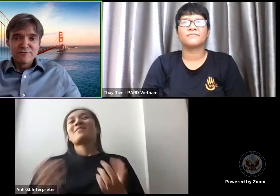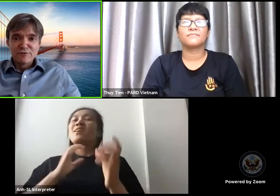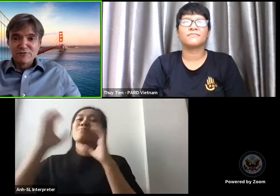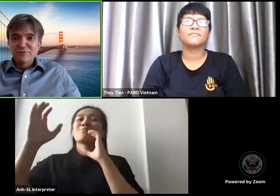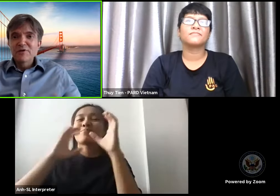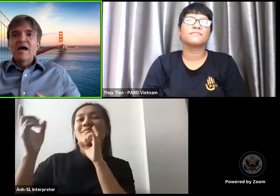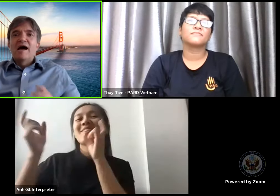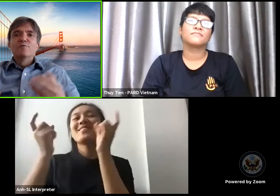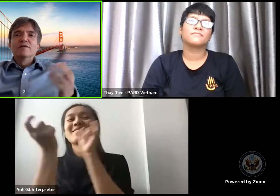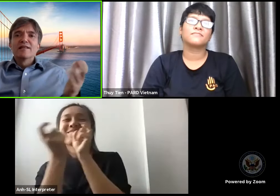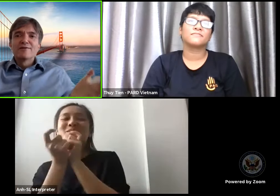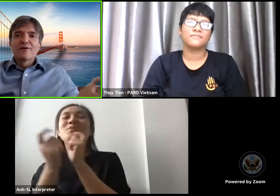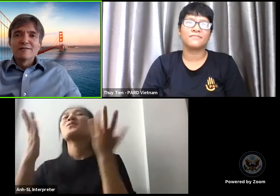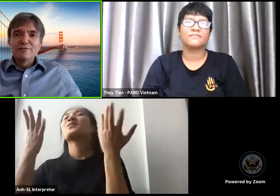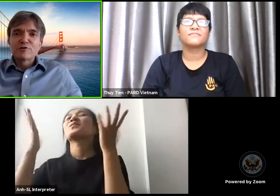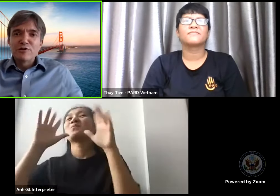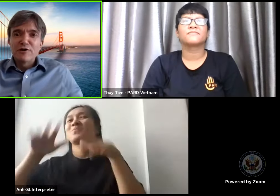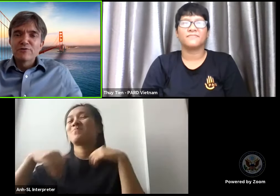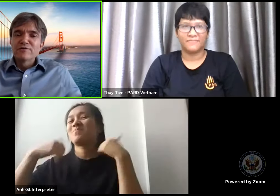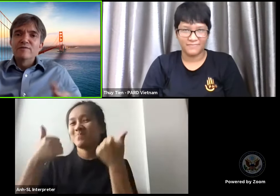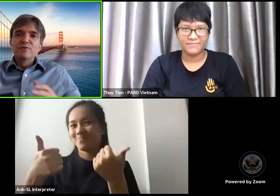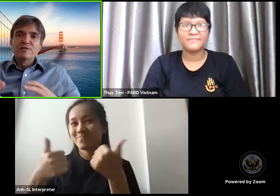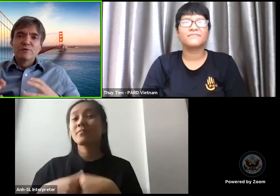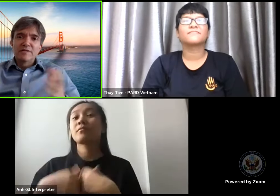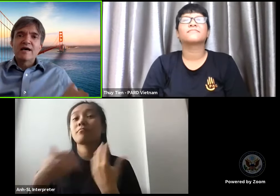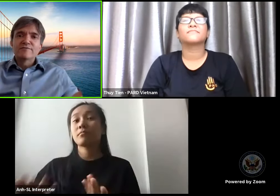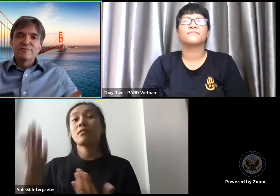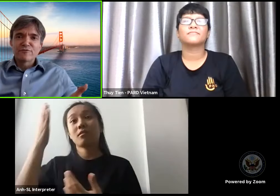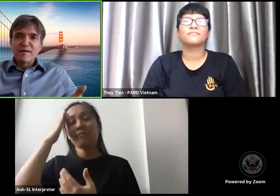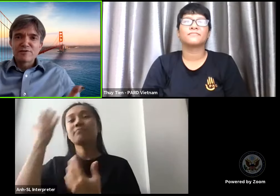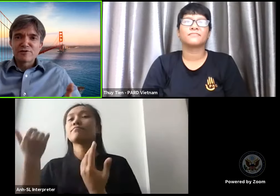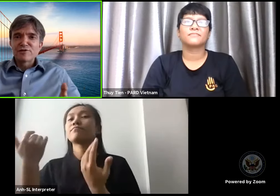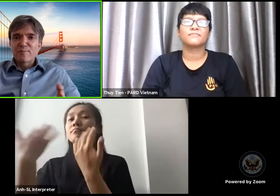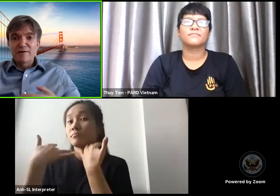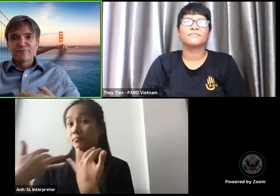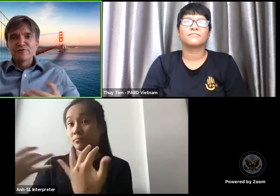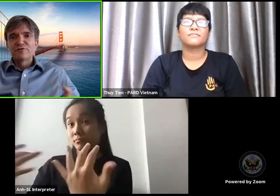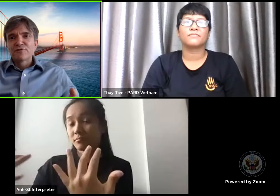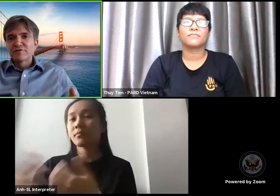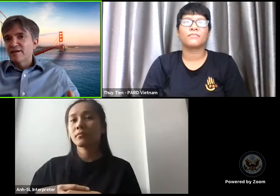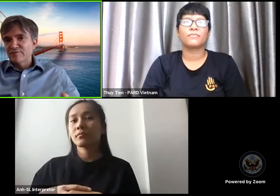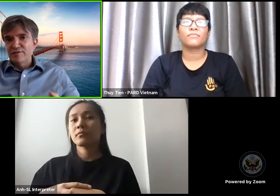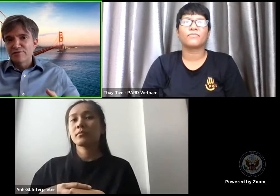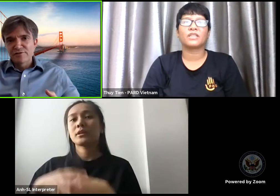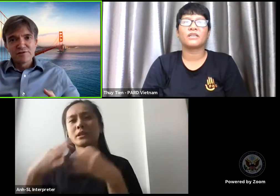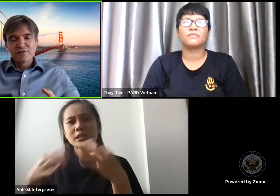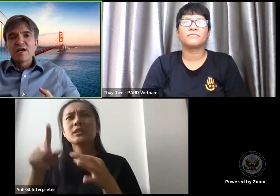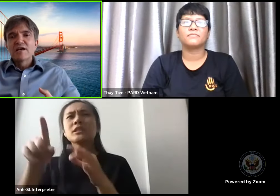interview, I want to let our audience know that we will have information about Future Deaf Teachers,